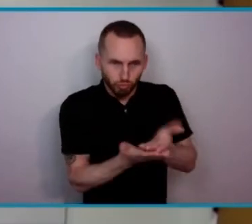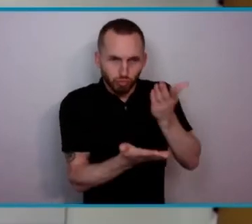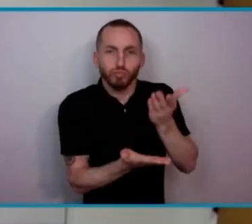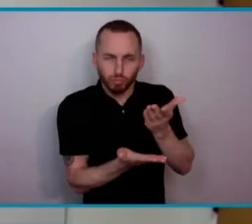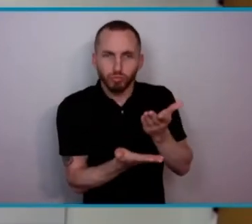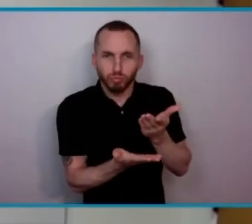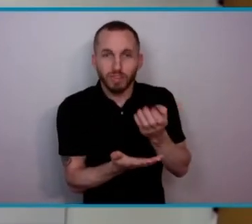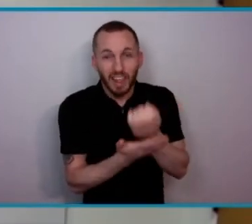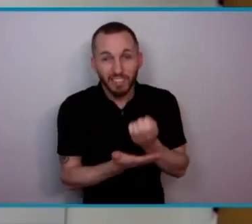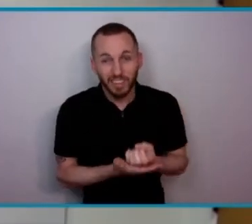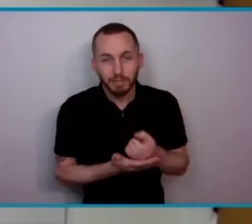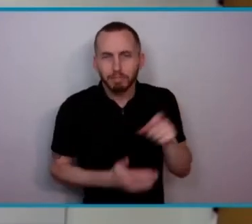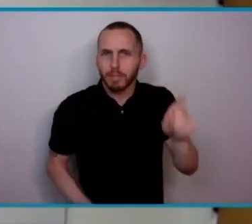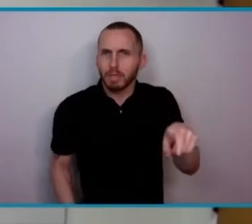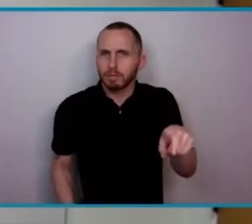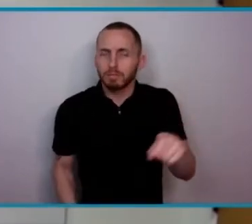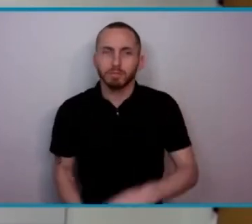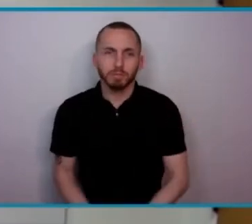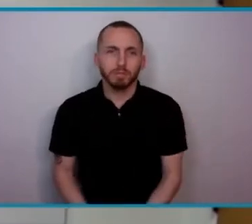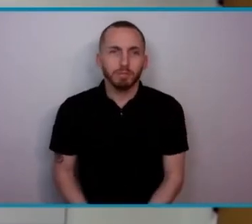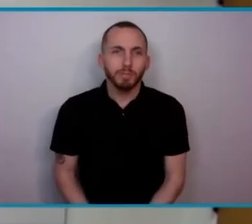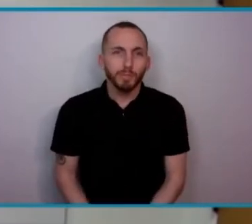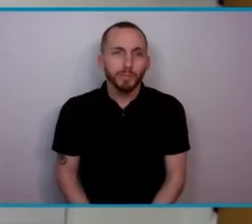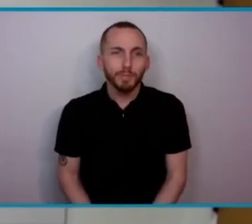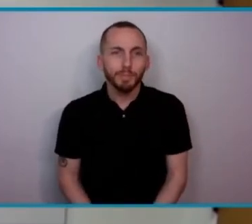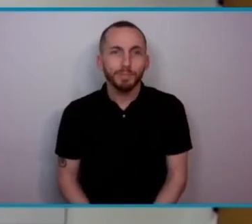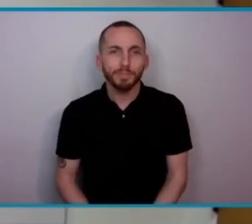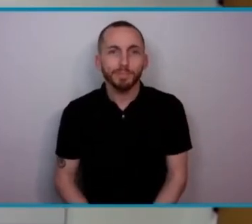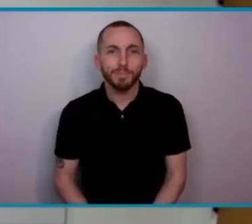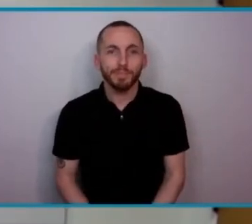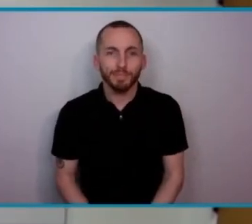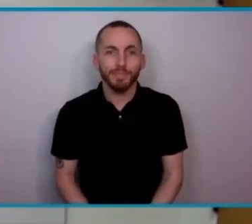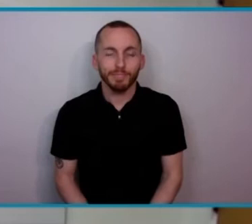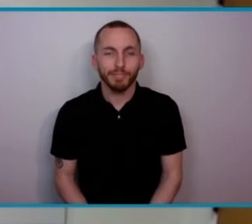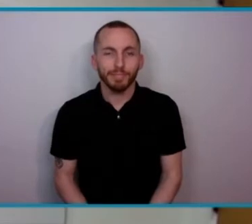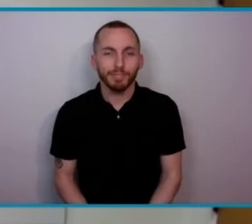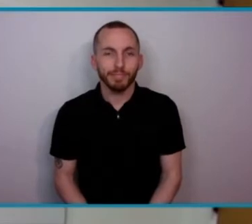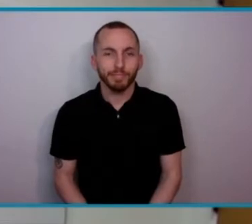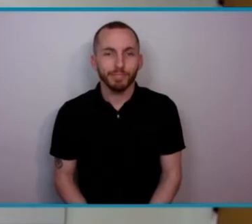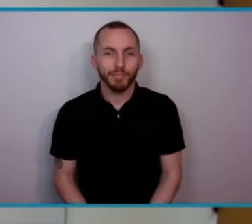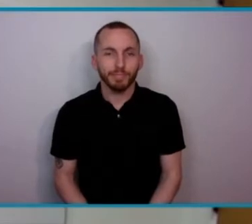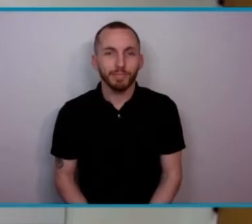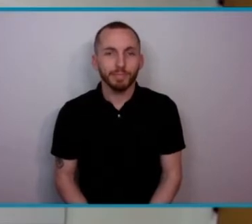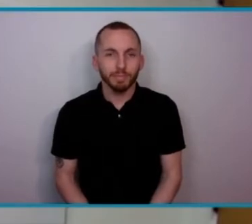and other conditions that involve similar functional neuroanatomy, including anxiety-related